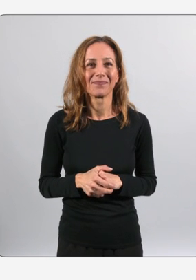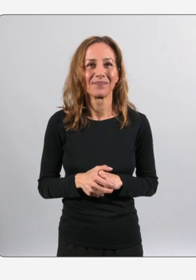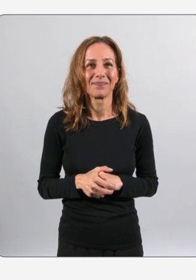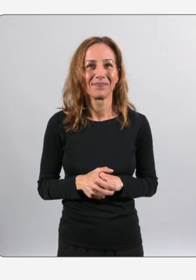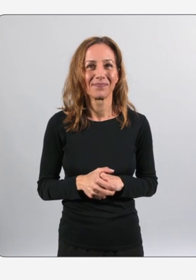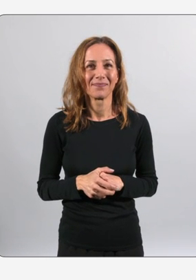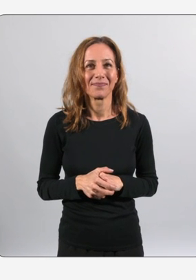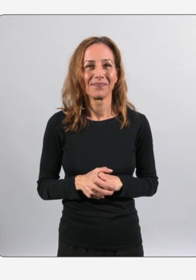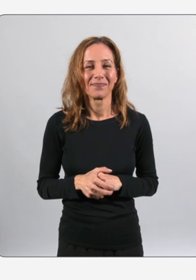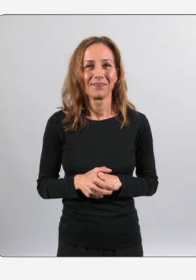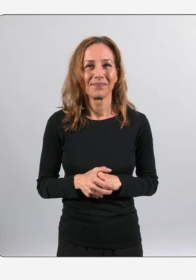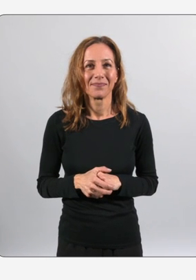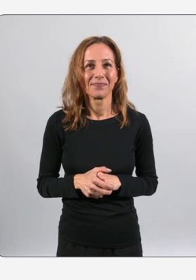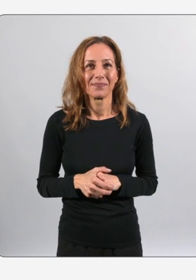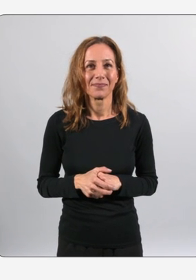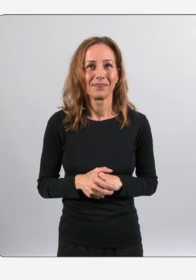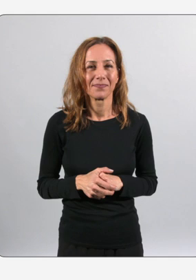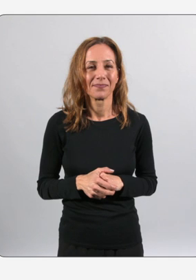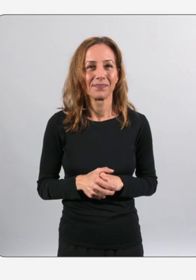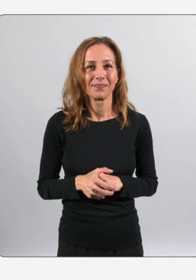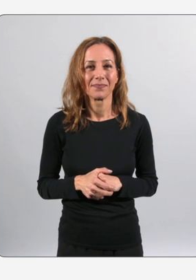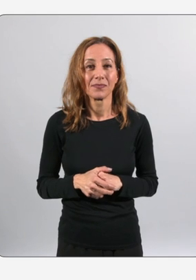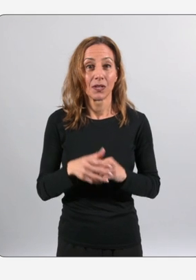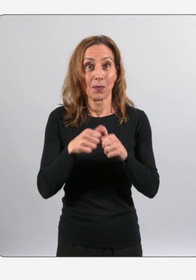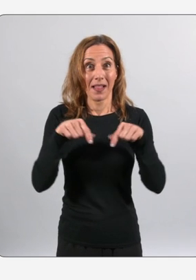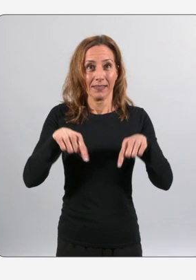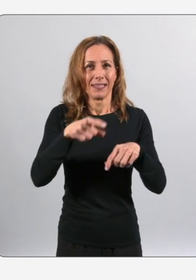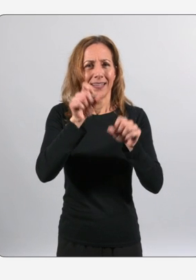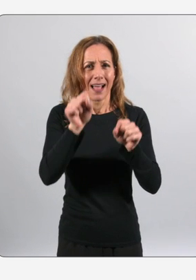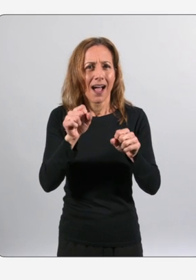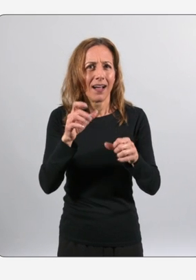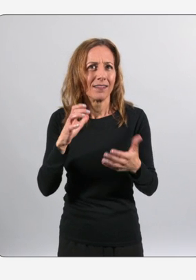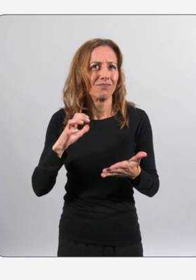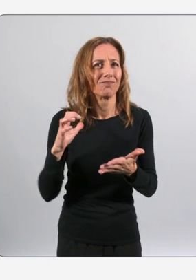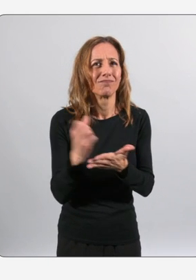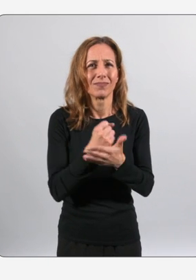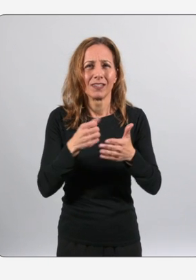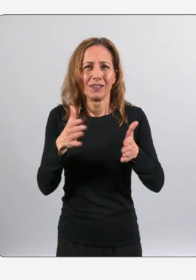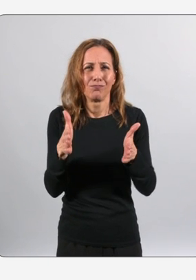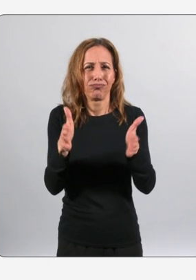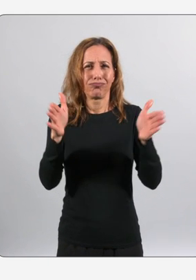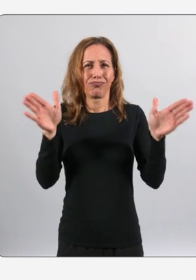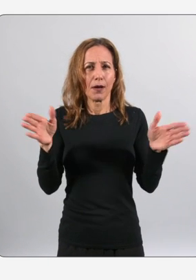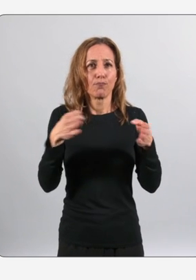So with this, you will be able to get additional reach for broad match while ensuring that it